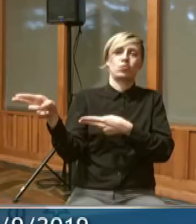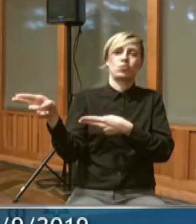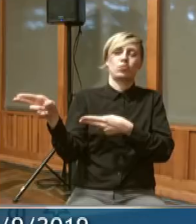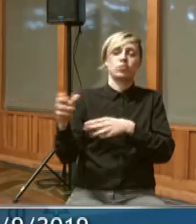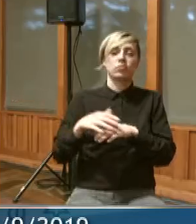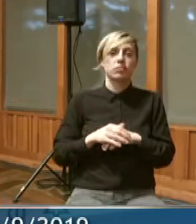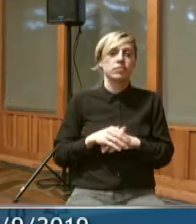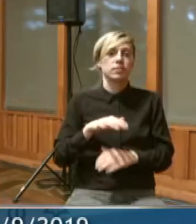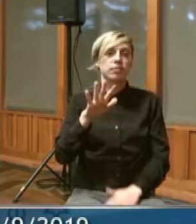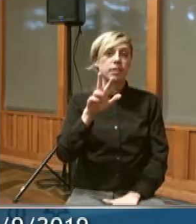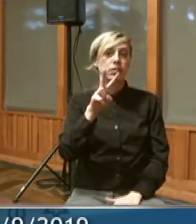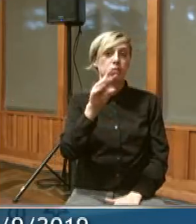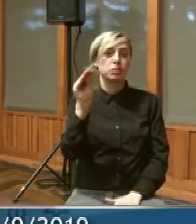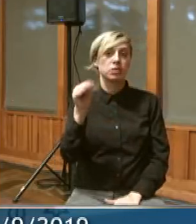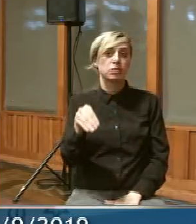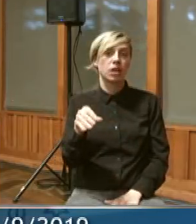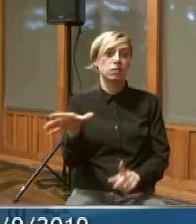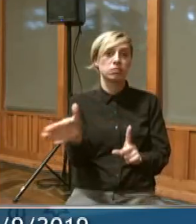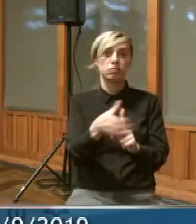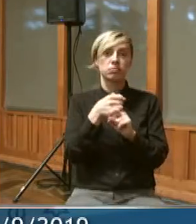AND YOU TAKE AWAY EVERYTHING THEY HAVE AND THROW IT IN THE